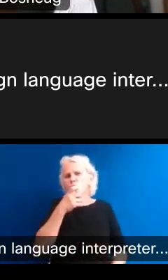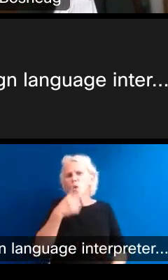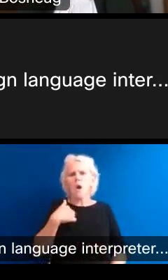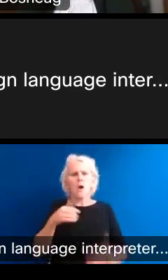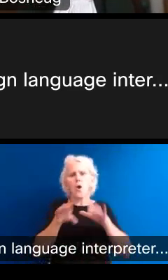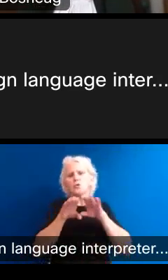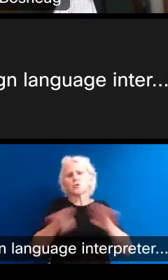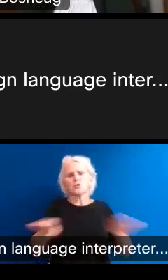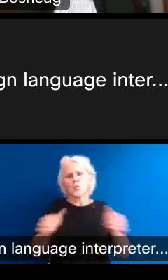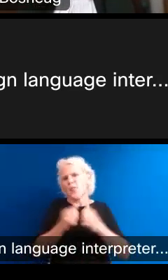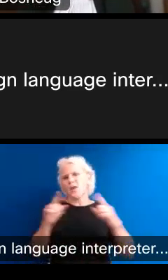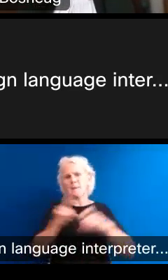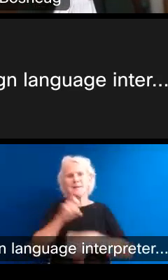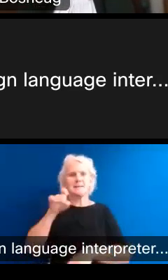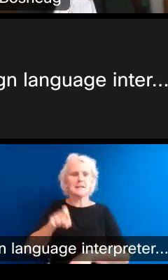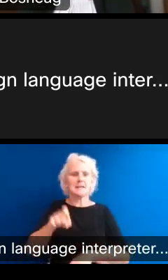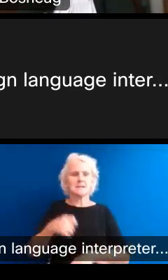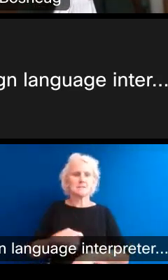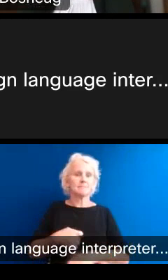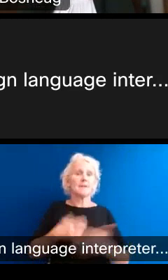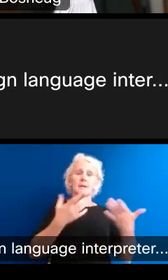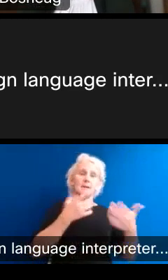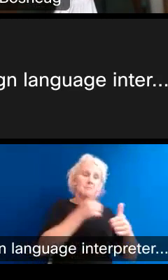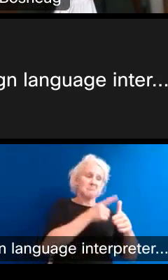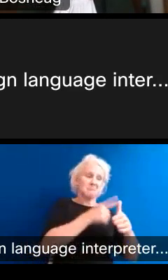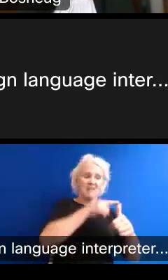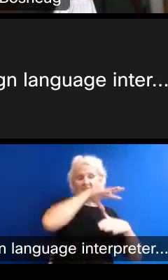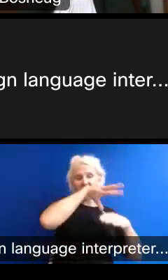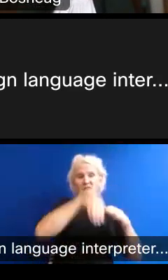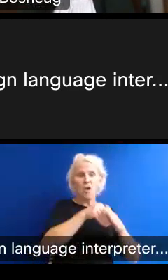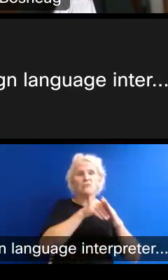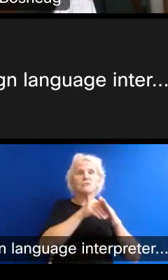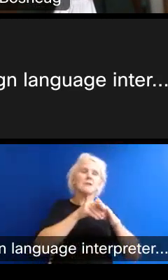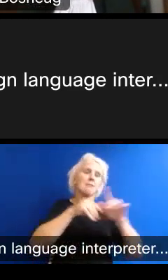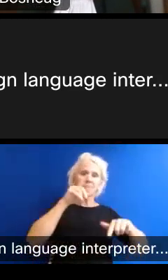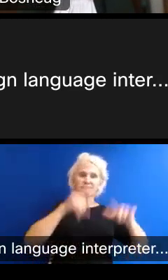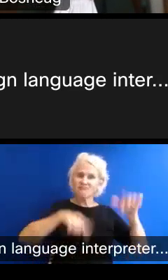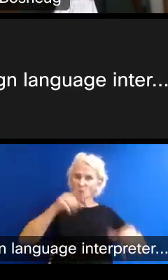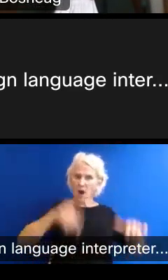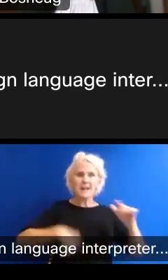So, they're involved in multiple systems such as child welfare and juvenile justice,